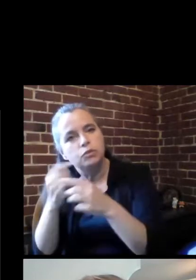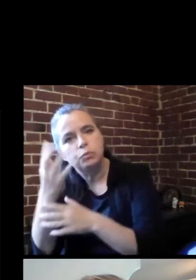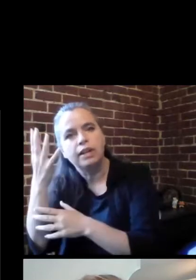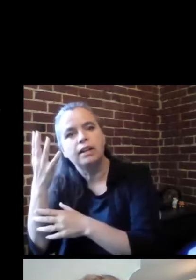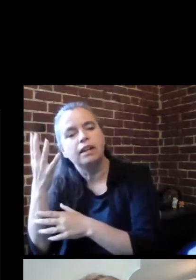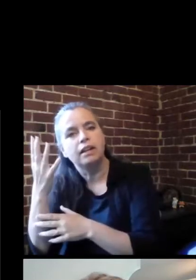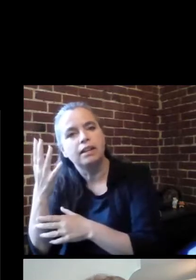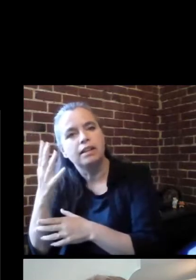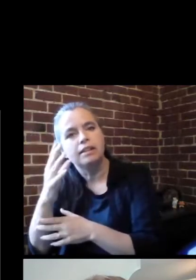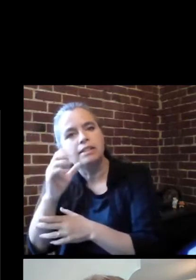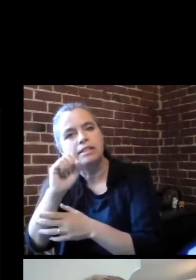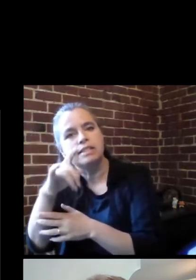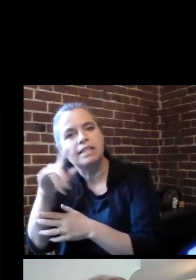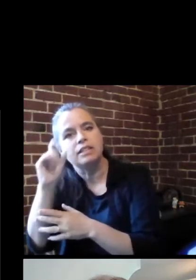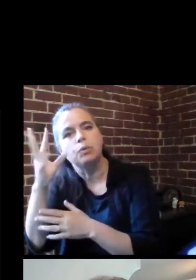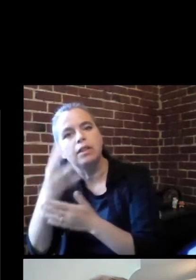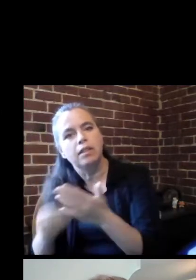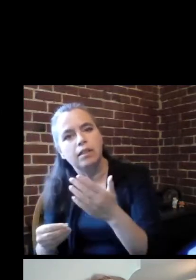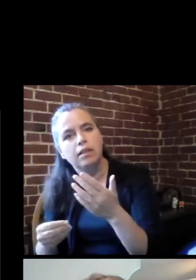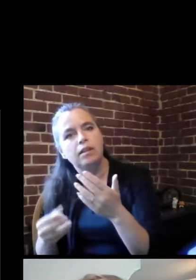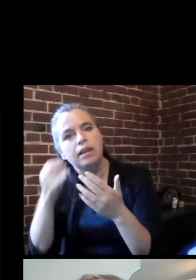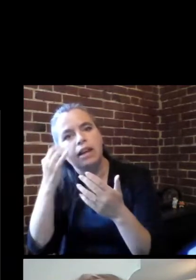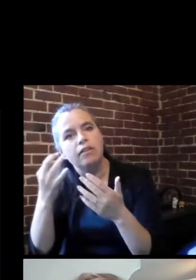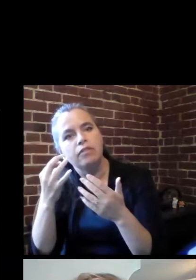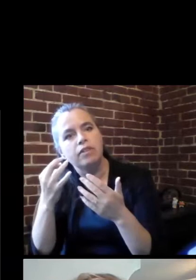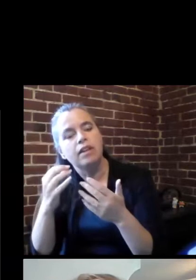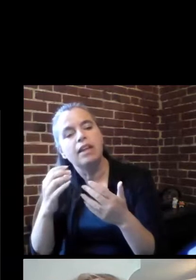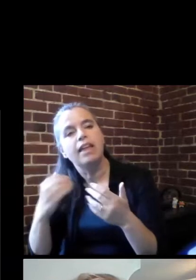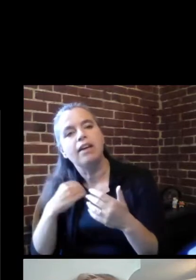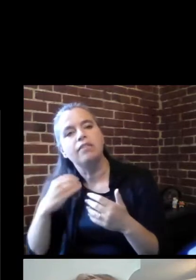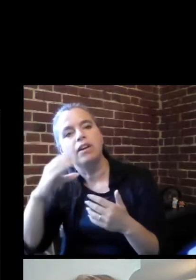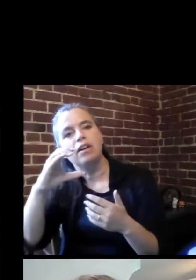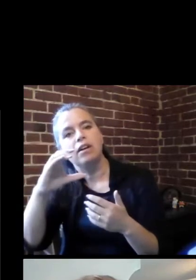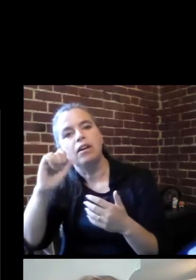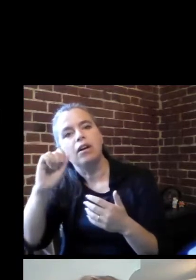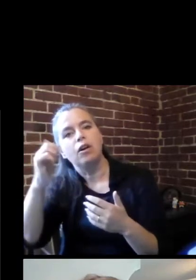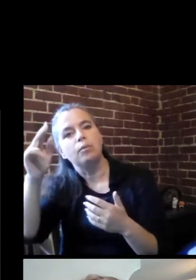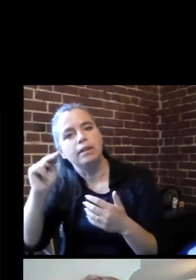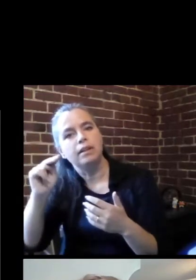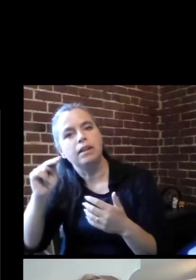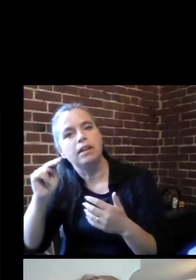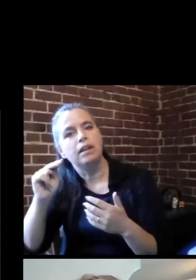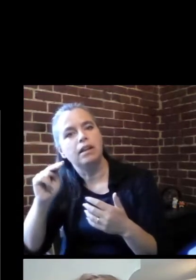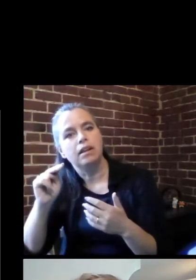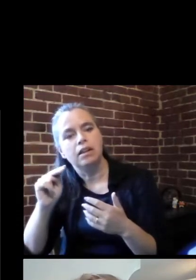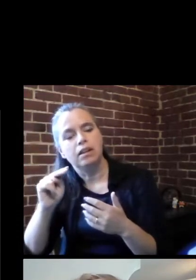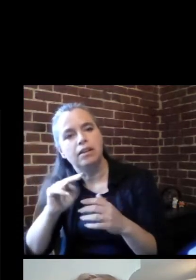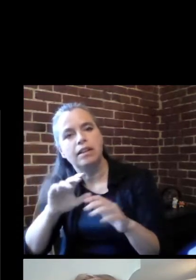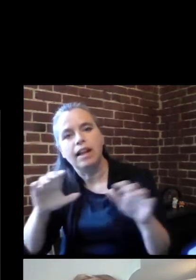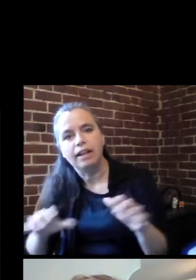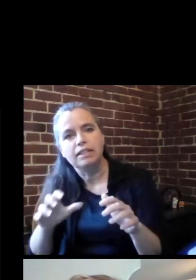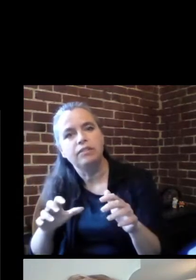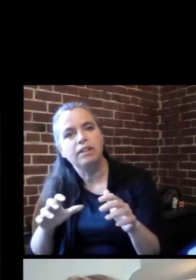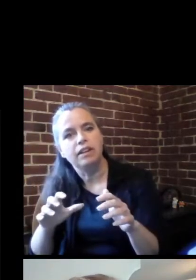However, if they happen to be charred or carbonized, through some sort of activity at an archaeological site, they will preserve.